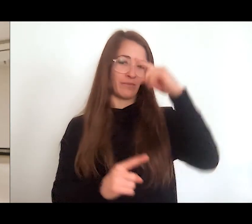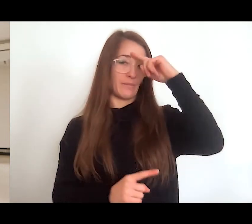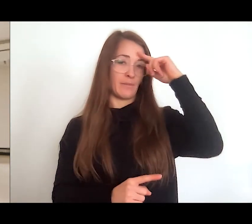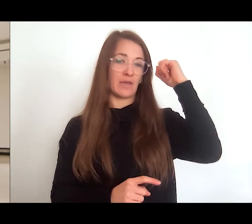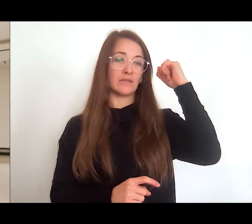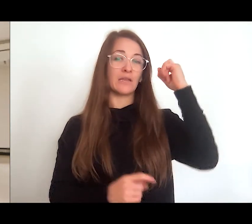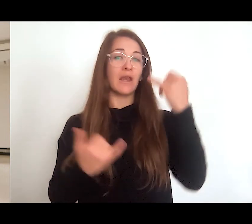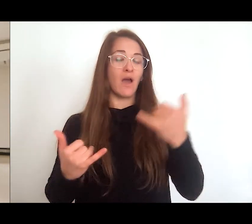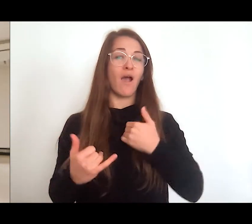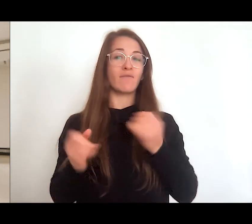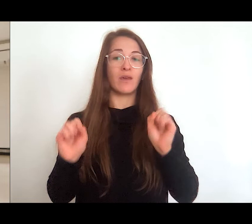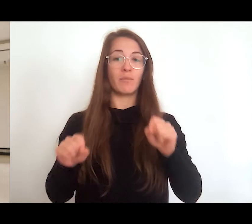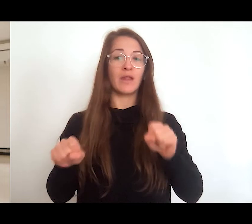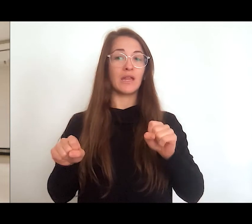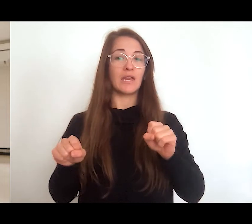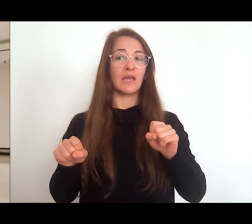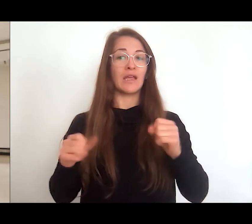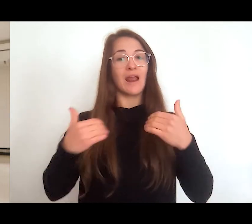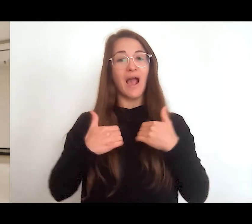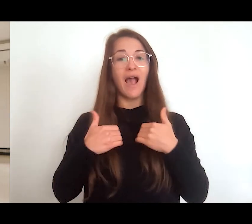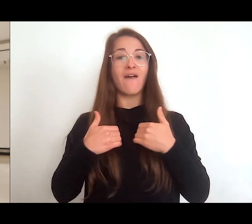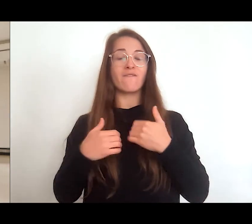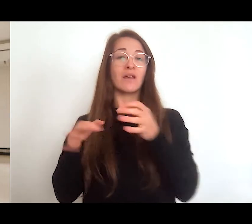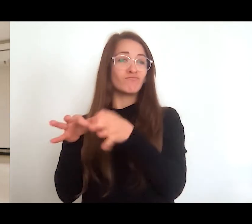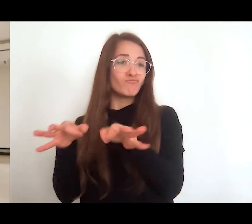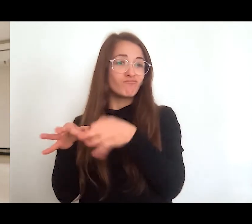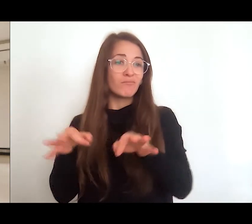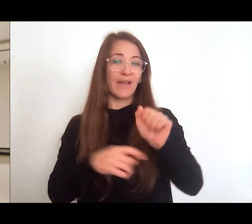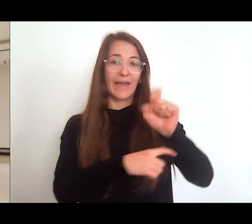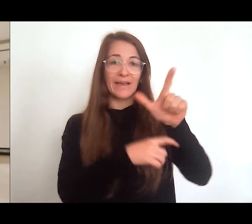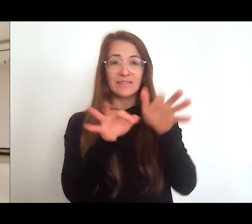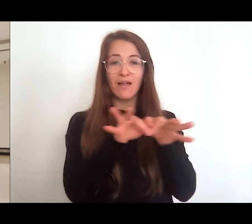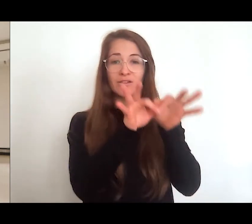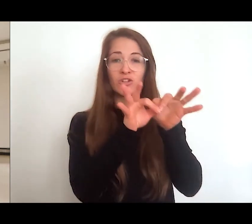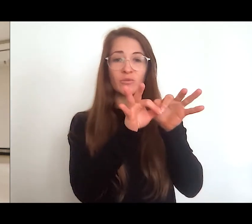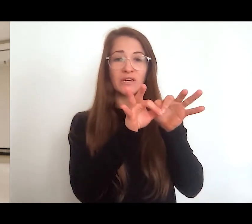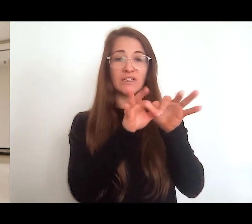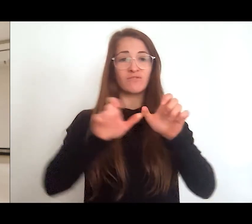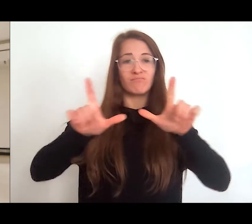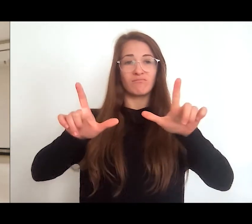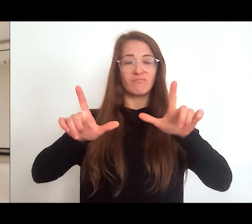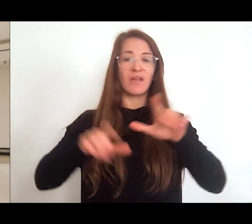COMMUNITY SPECIFICALLY. BECAUSE WE NOW HAVE THE ABILITY TO HAVE CLOSED CAPTIONING AND